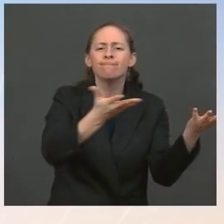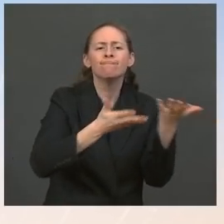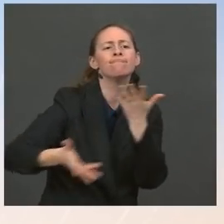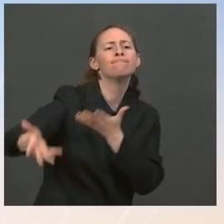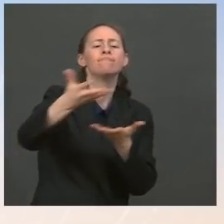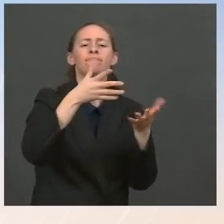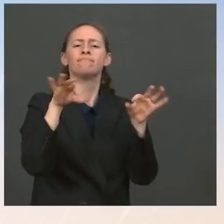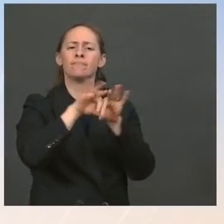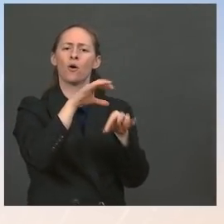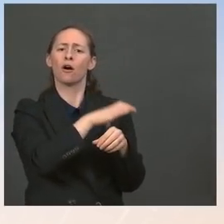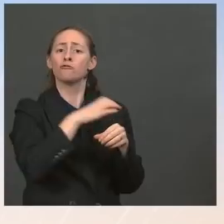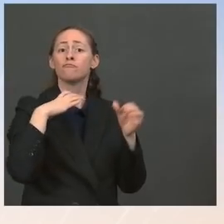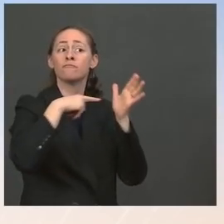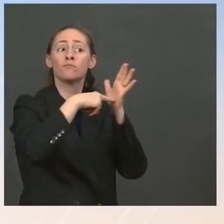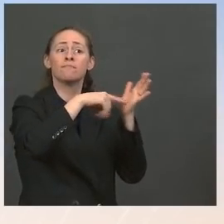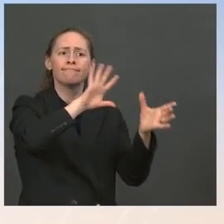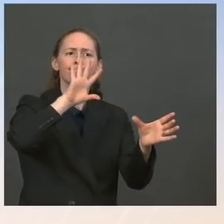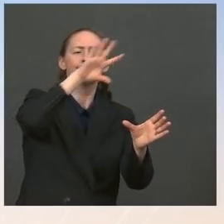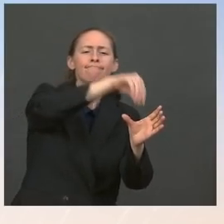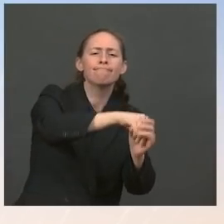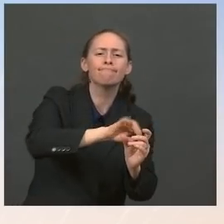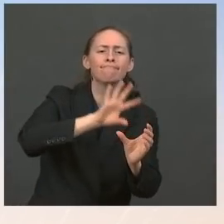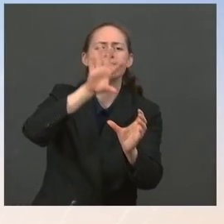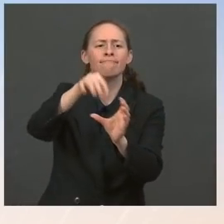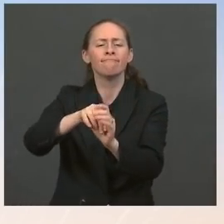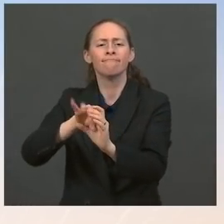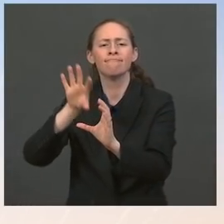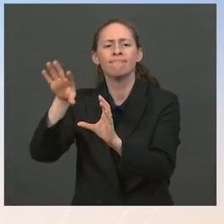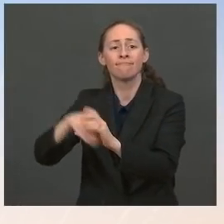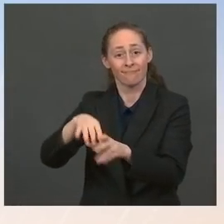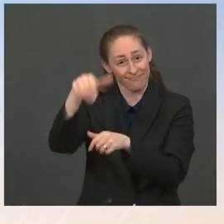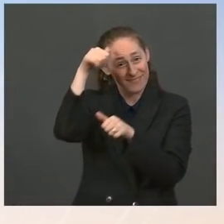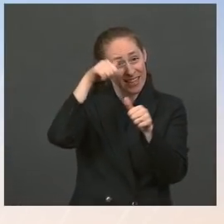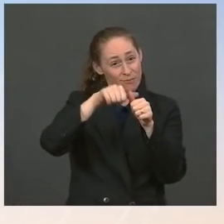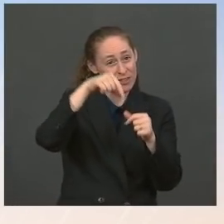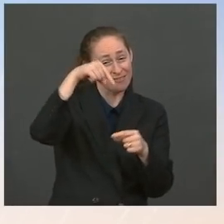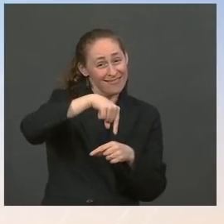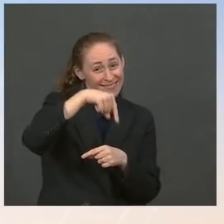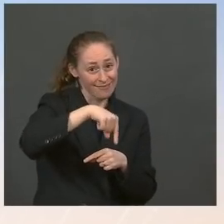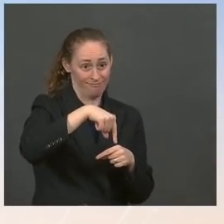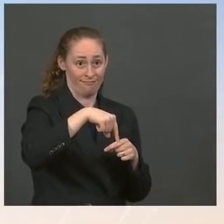And, as you know, members from both sides of the aisle played important roles in delivering this bipartisan win,